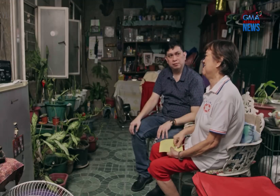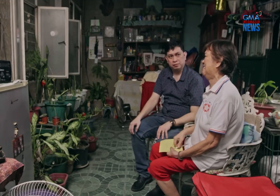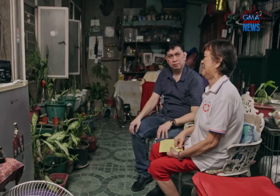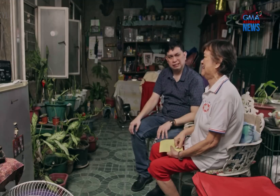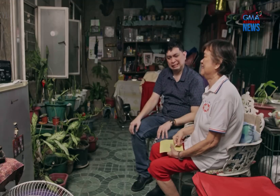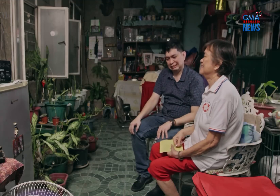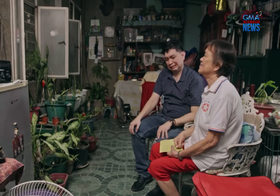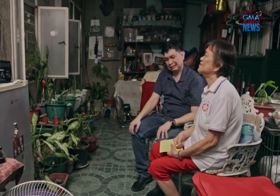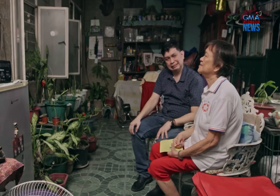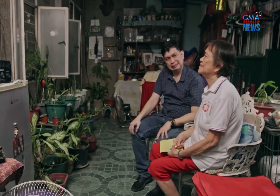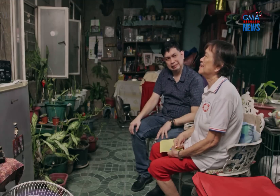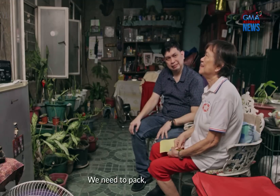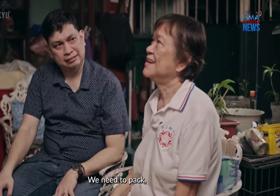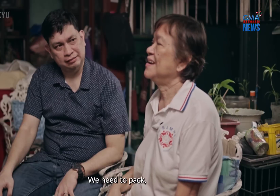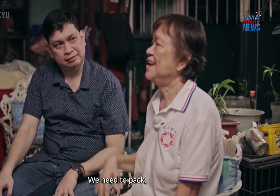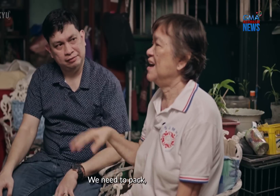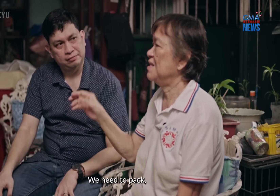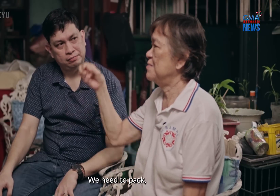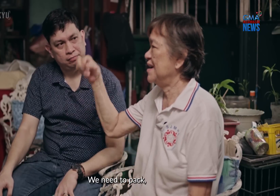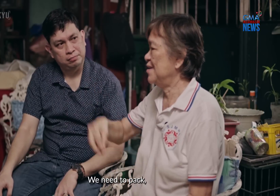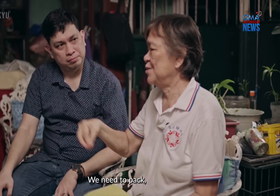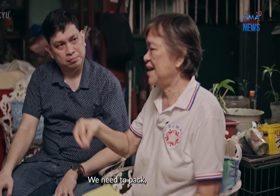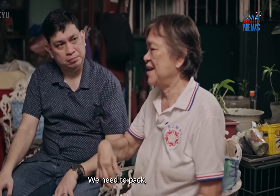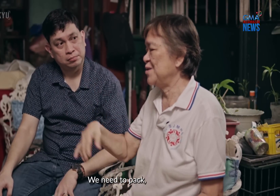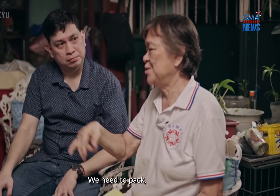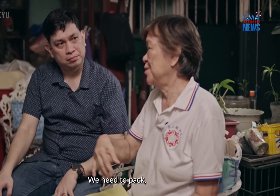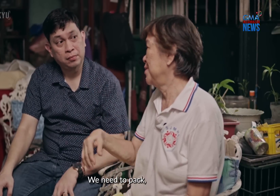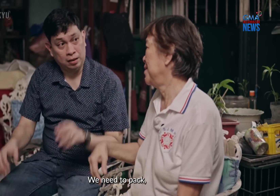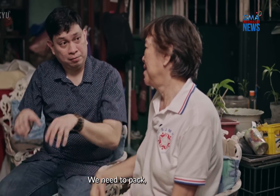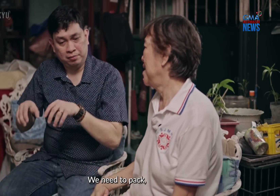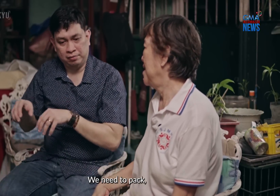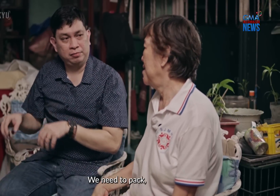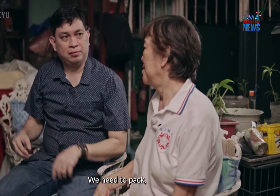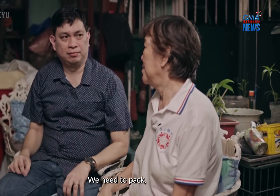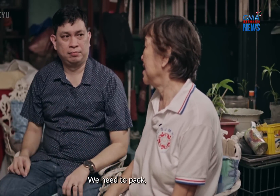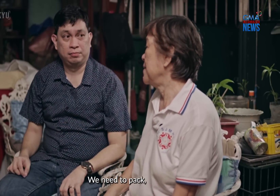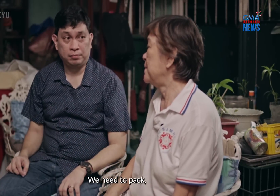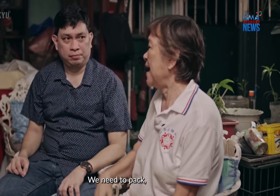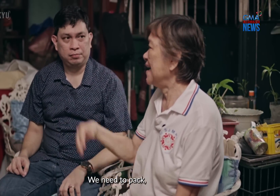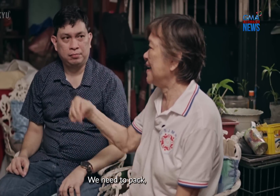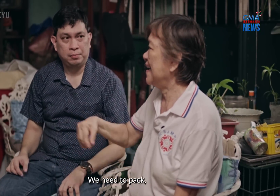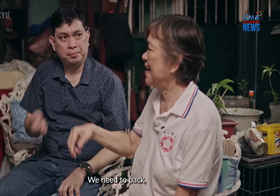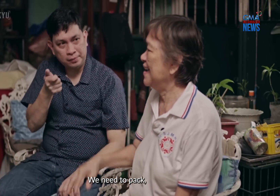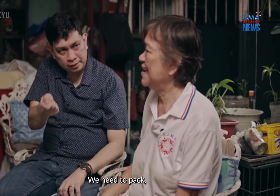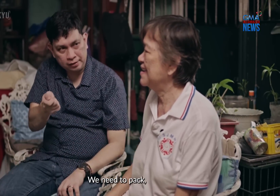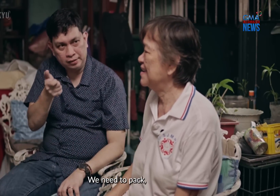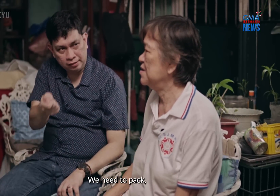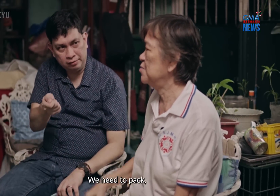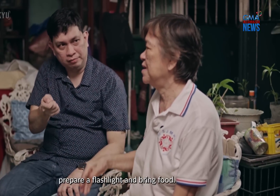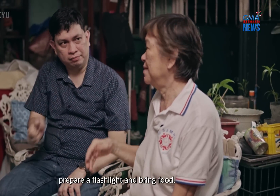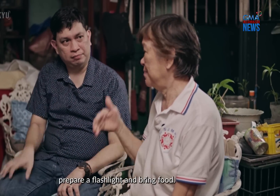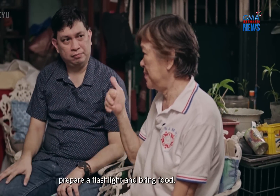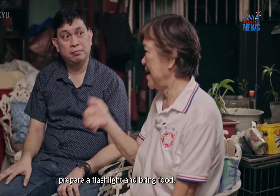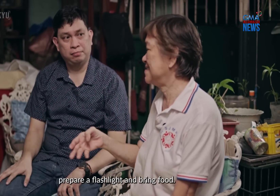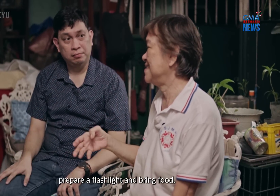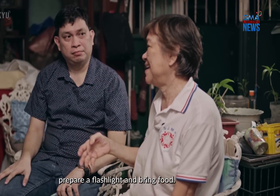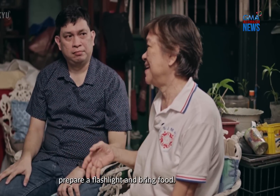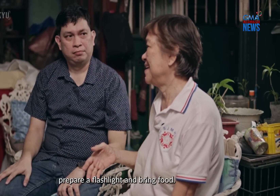Three typhoons in total. One will leave and two will arrive.